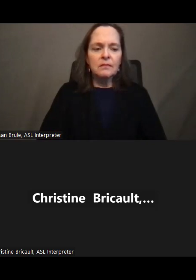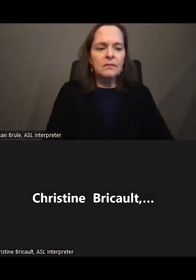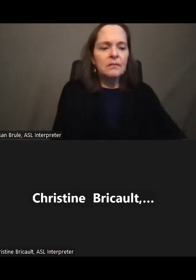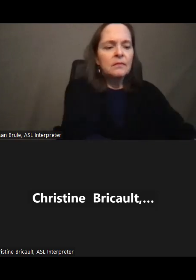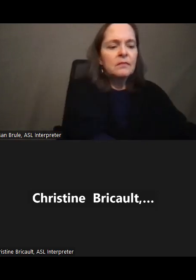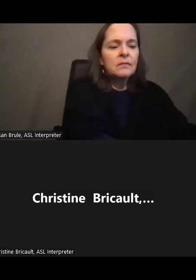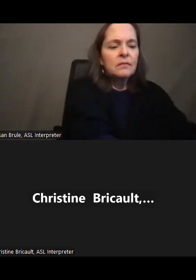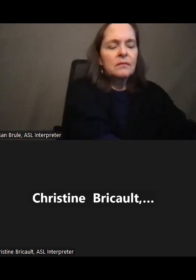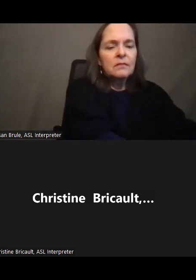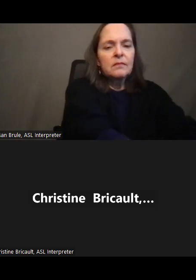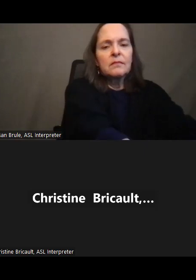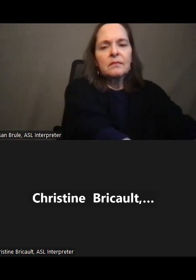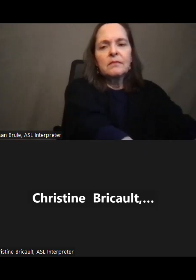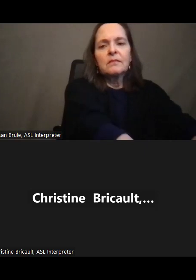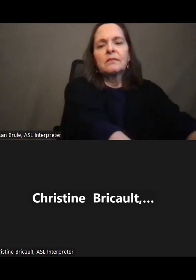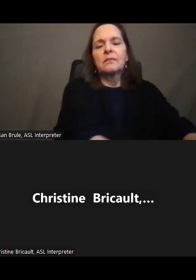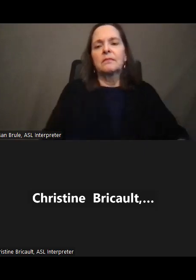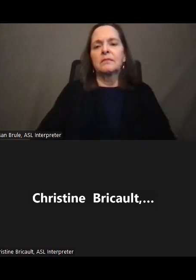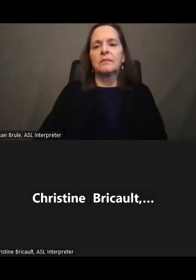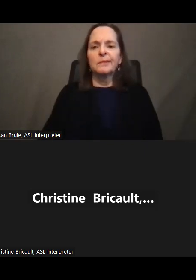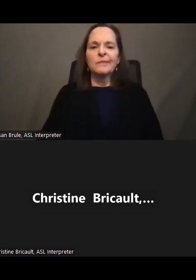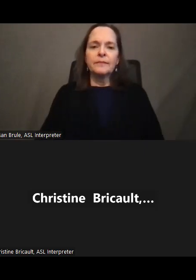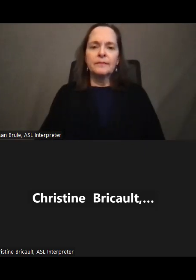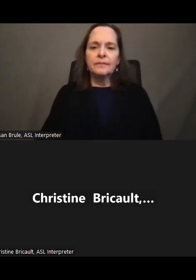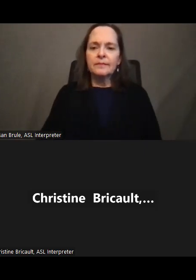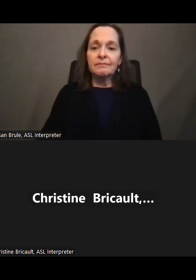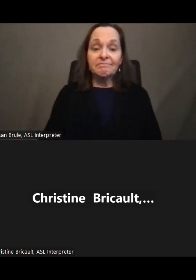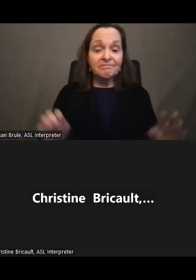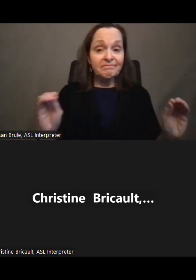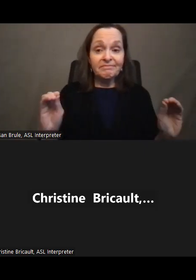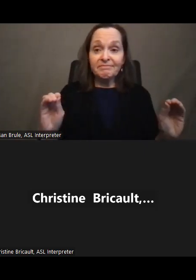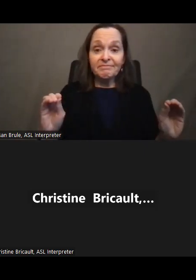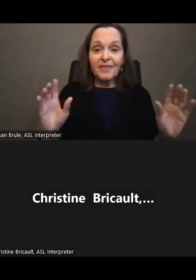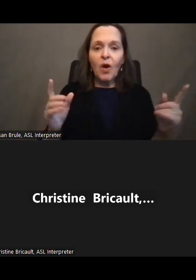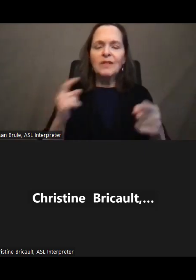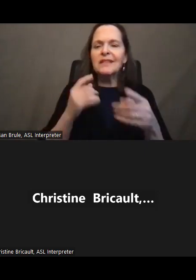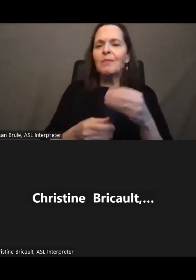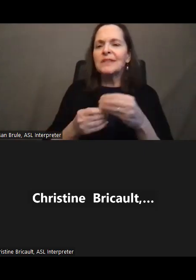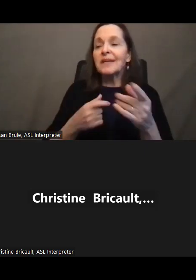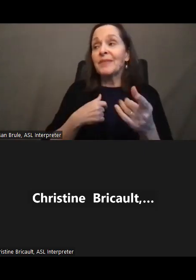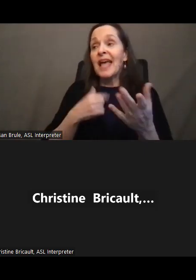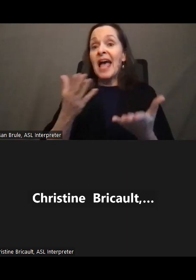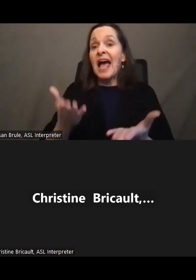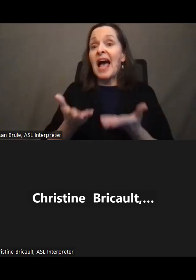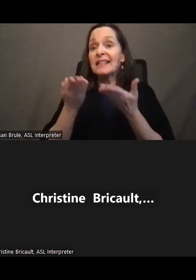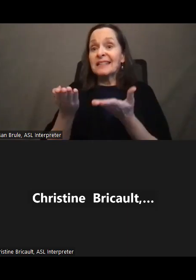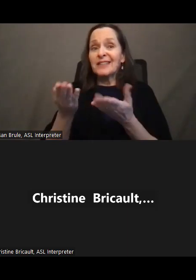Uhm, so someone said: I would suggest not using another employee, but